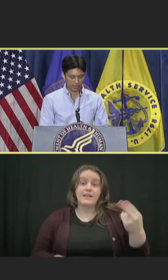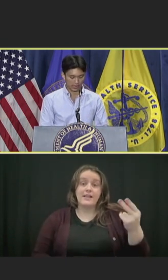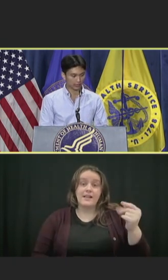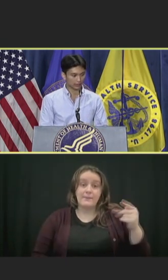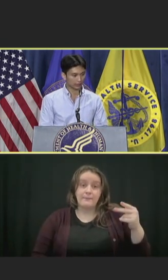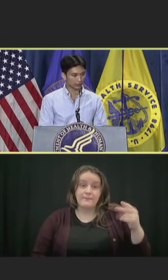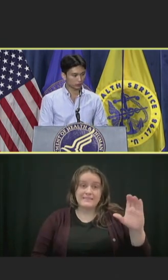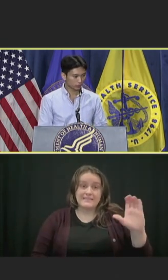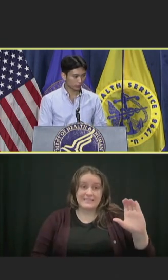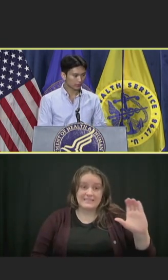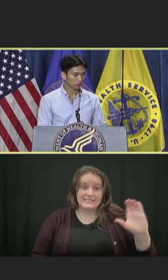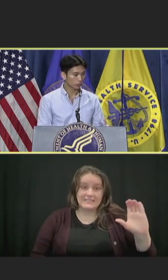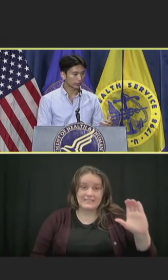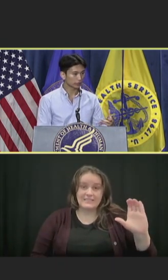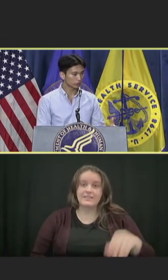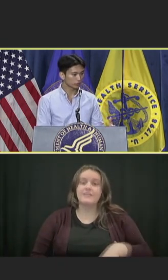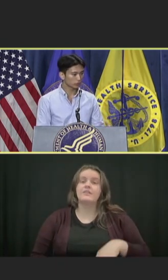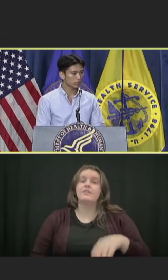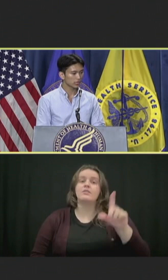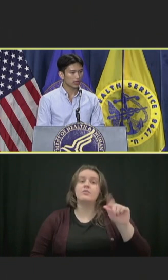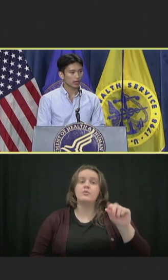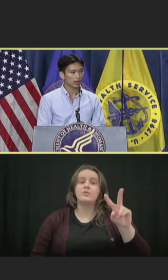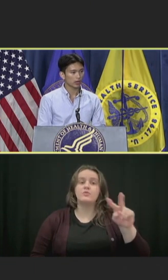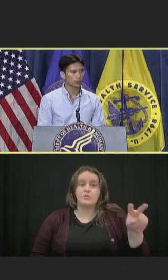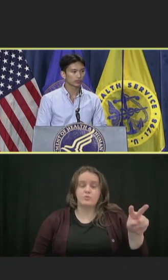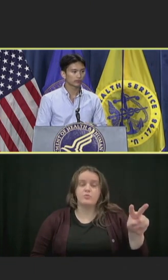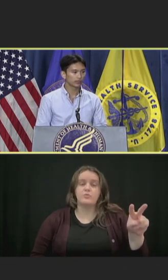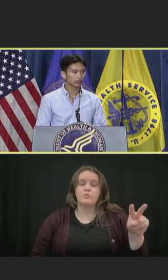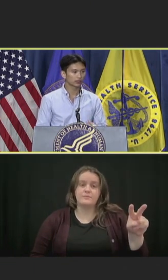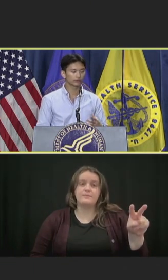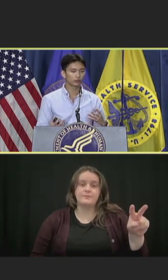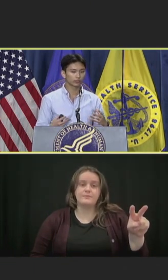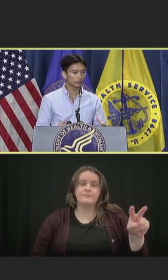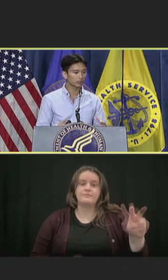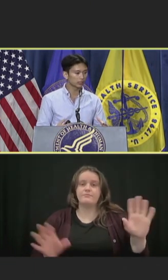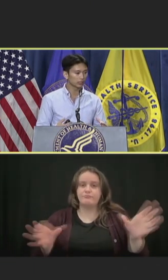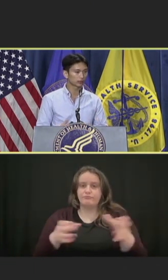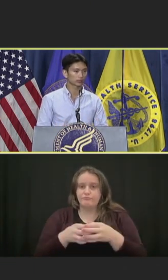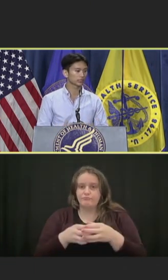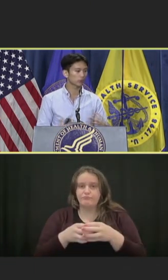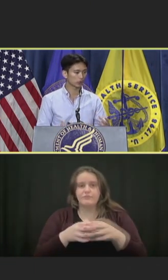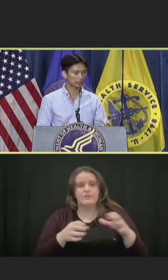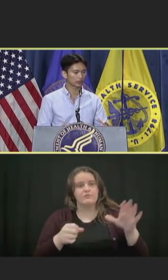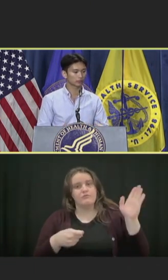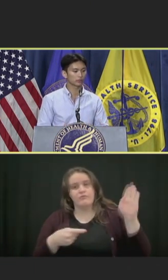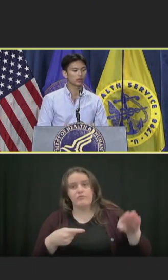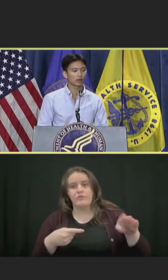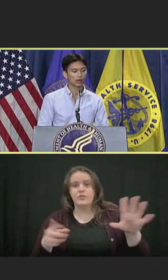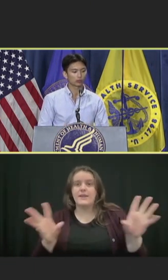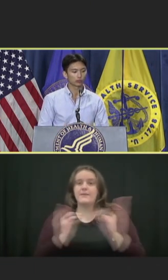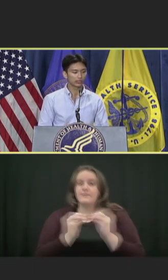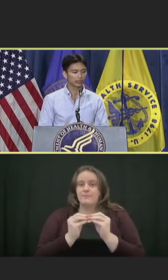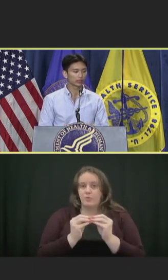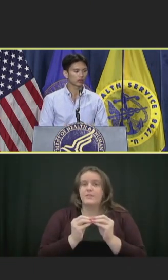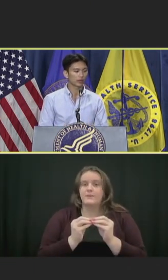And in 2022, we convened a full day meeting symposium, really thinking about,